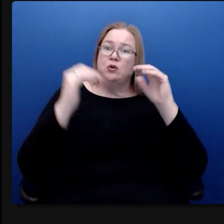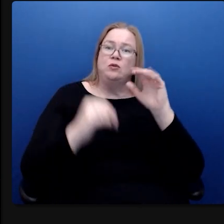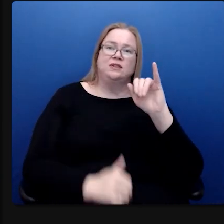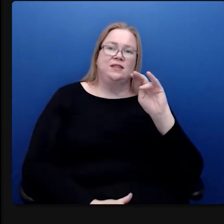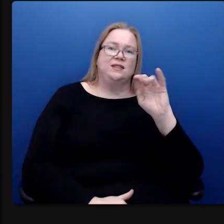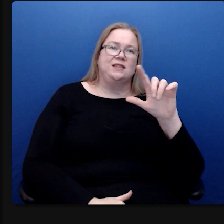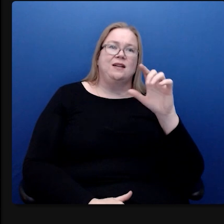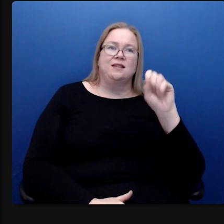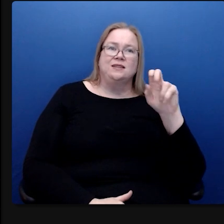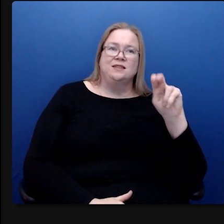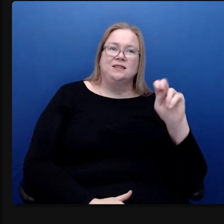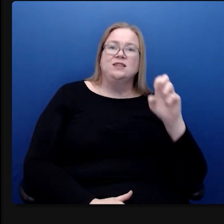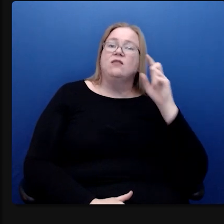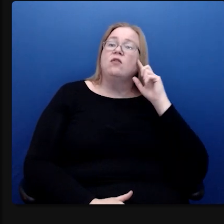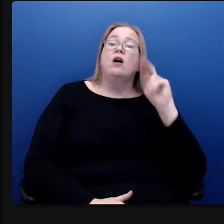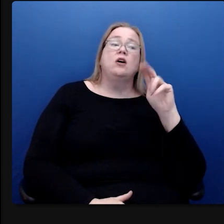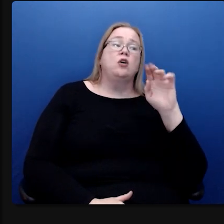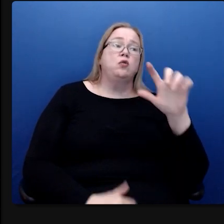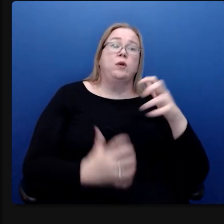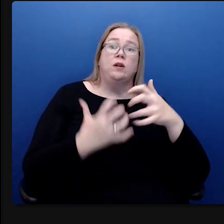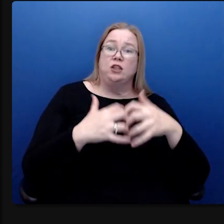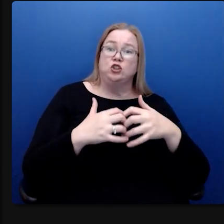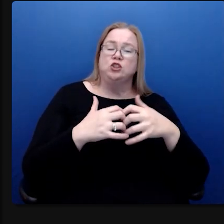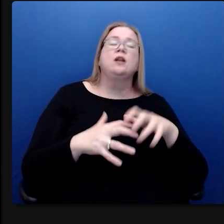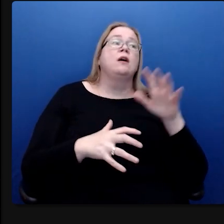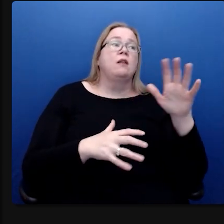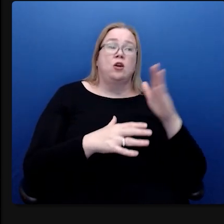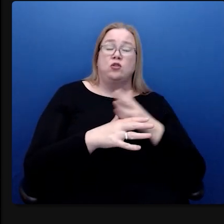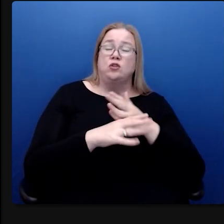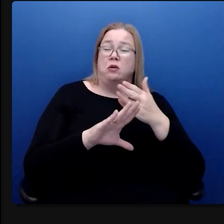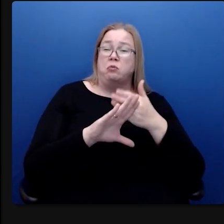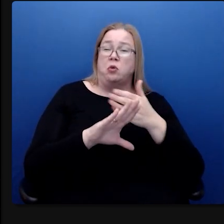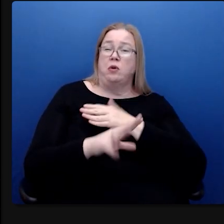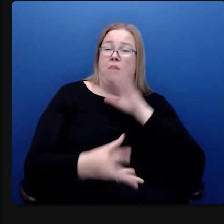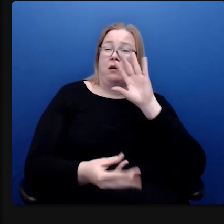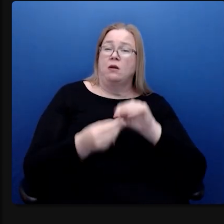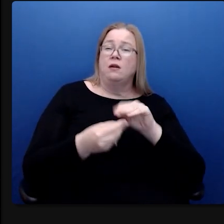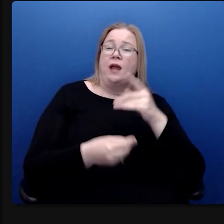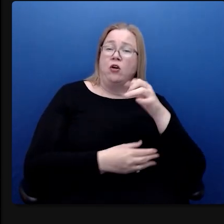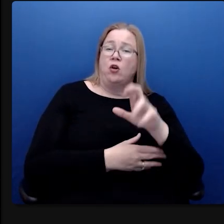to IntelliSense for Unreal Engine. Through sharing pre-compiled headers,